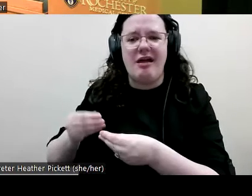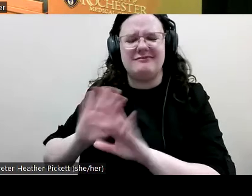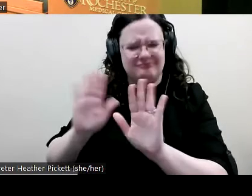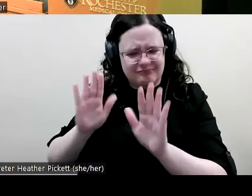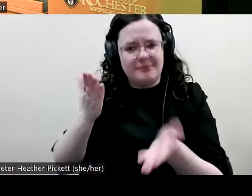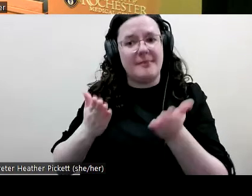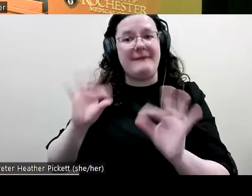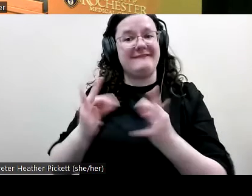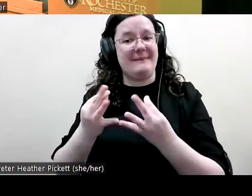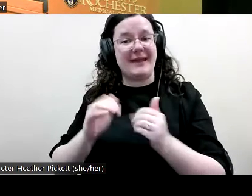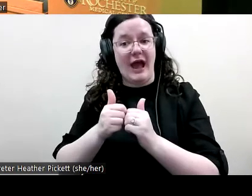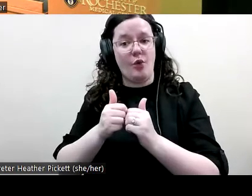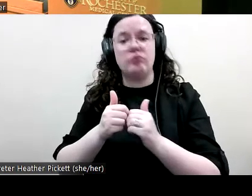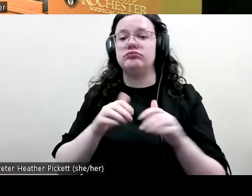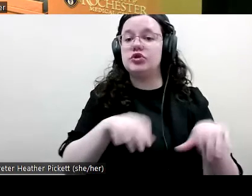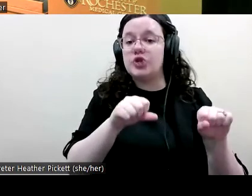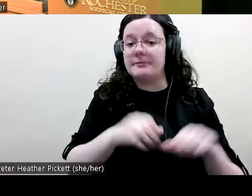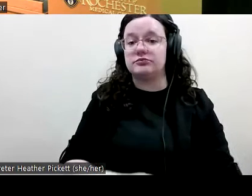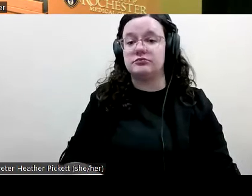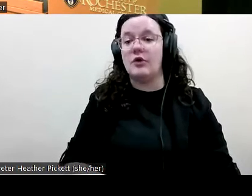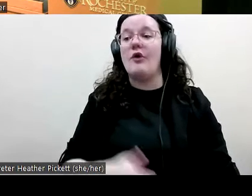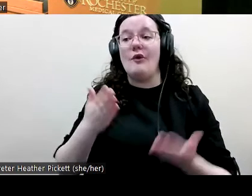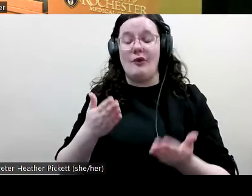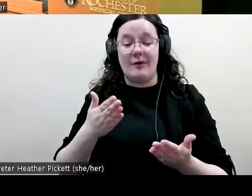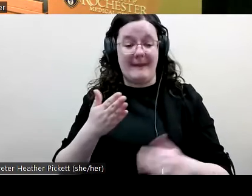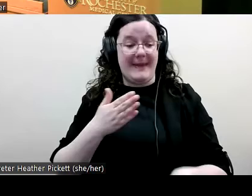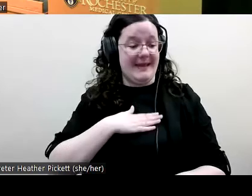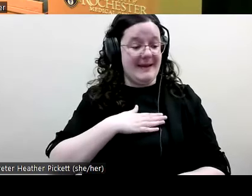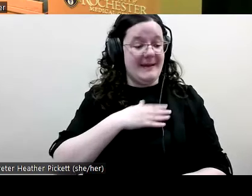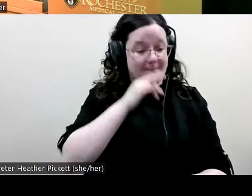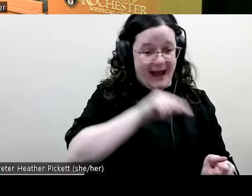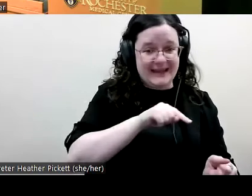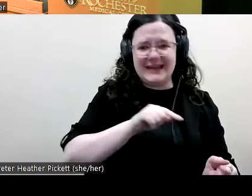it could be that your kids are really close and so then you become really close with that family